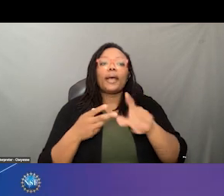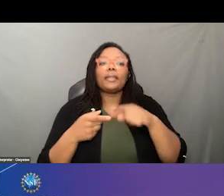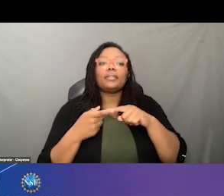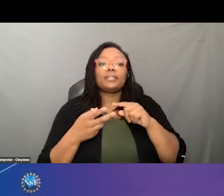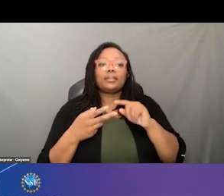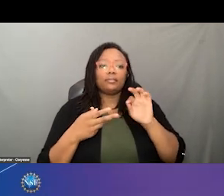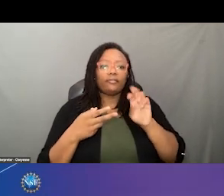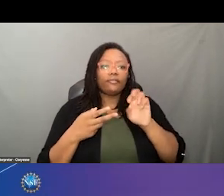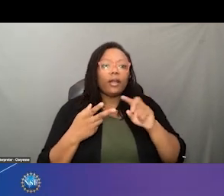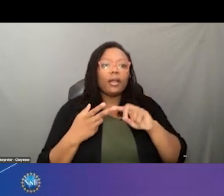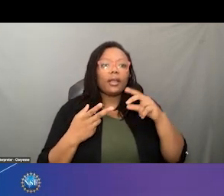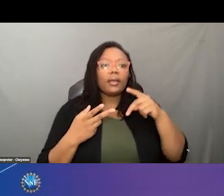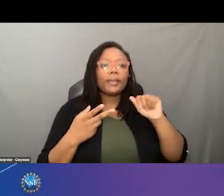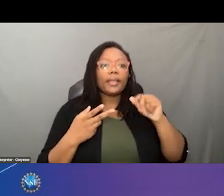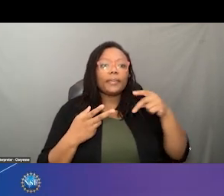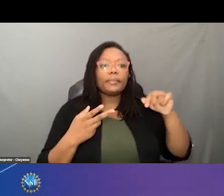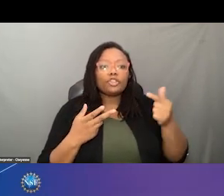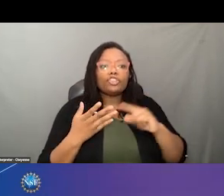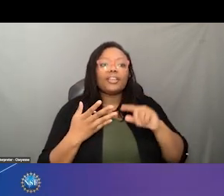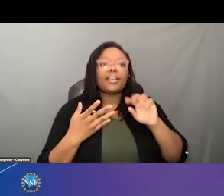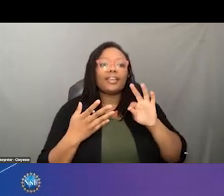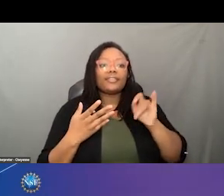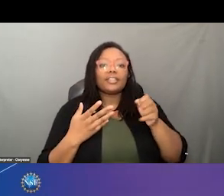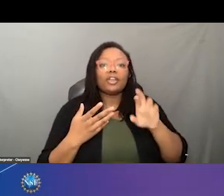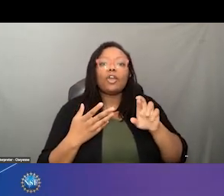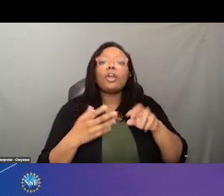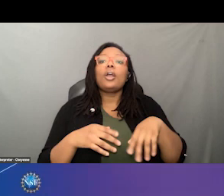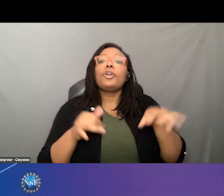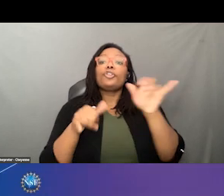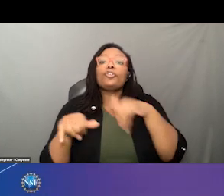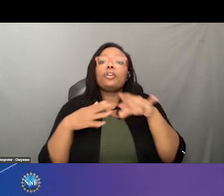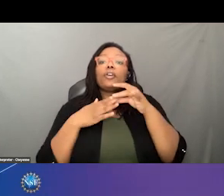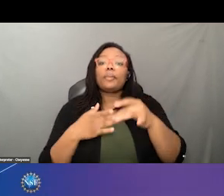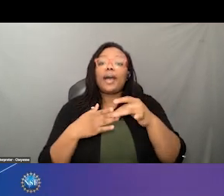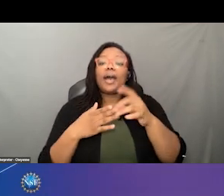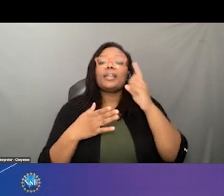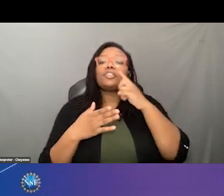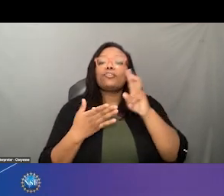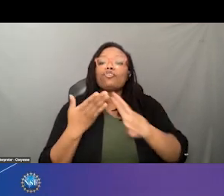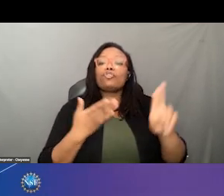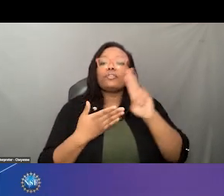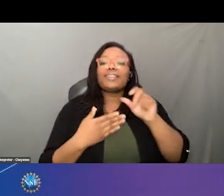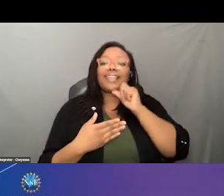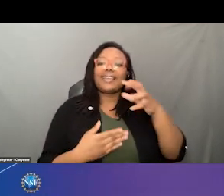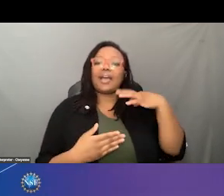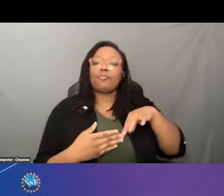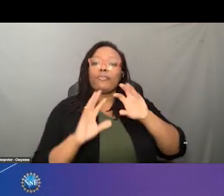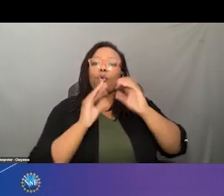And I forgot to mention before, the Uniform Guidance really is for the universities and not-for-profit organizations.